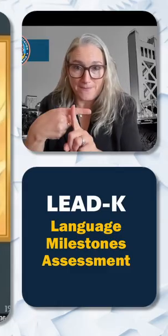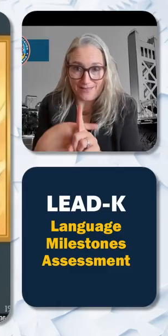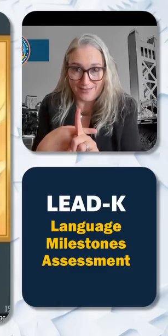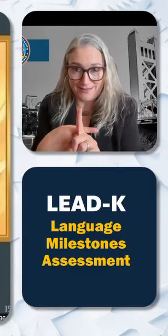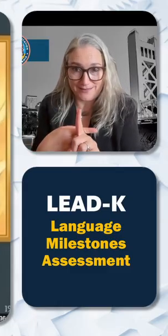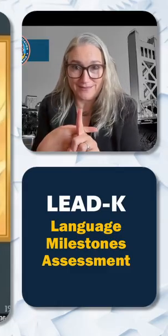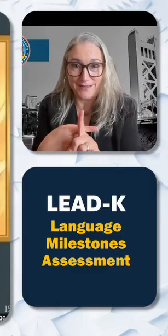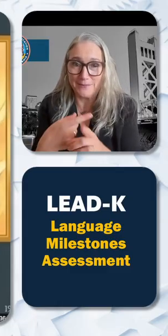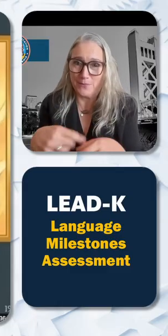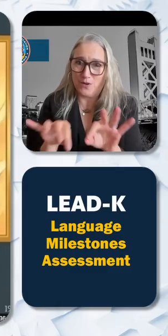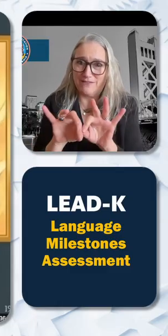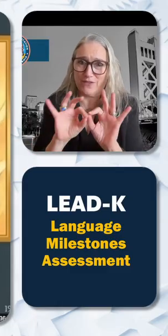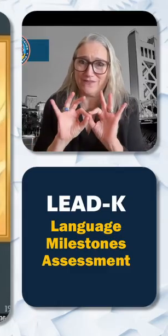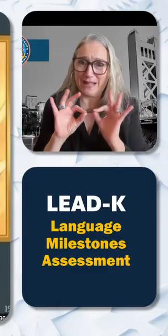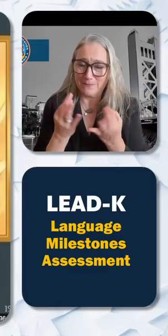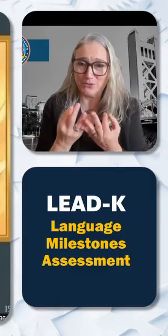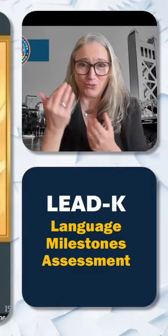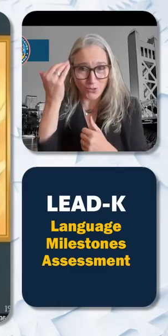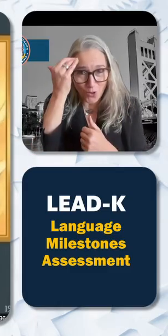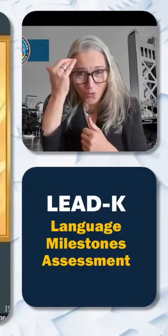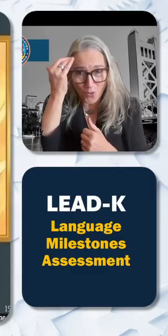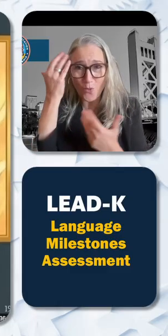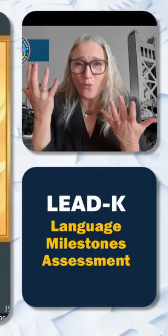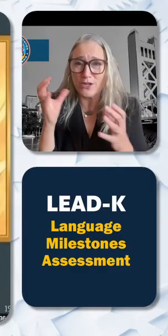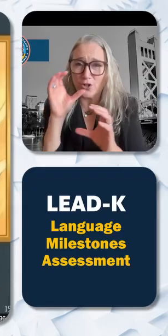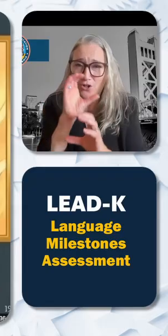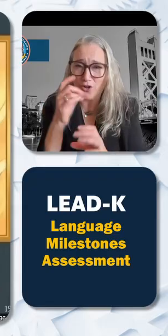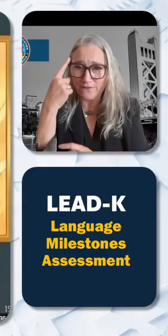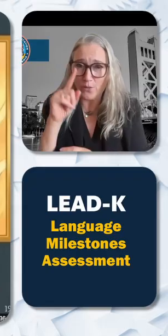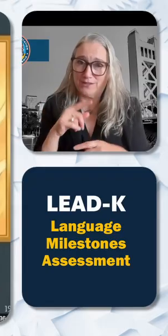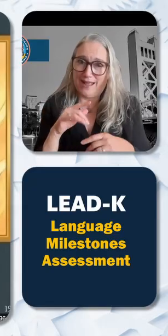For birth to 3 months, what does language look like? This is important for families